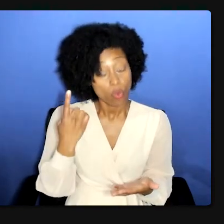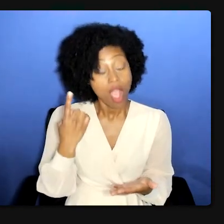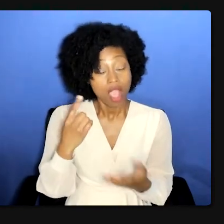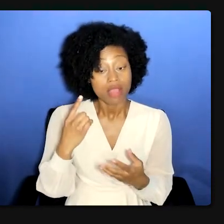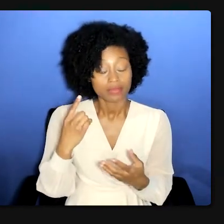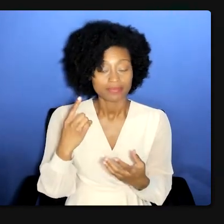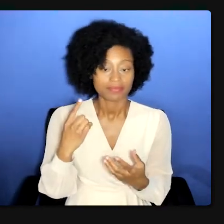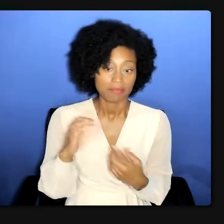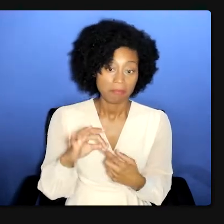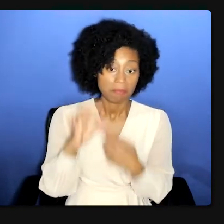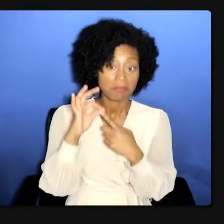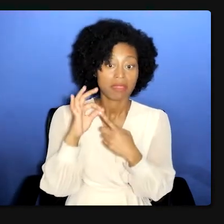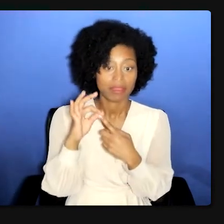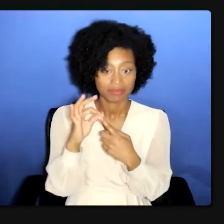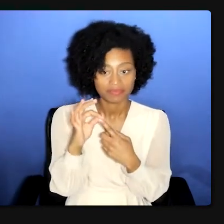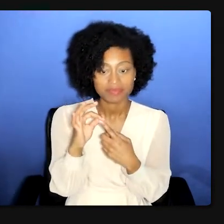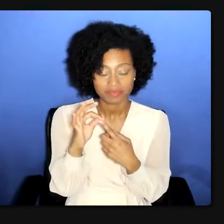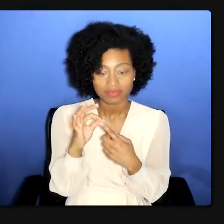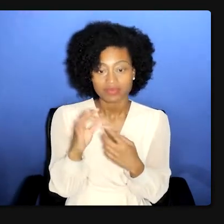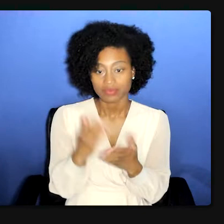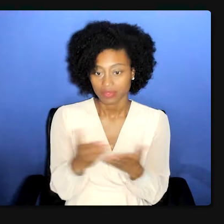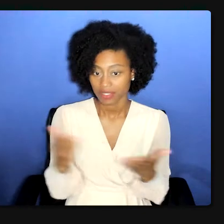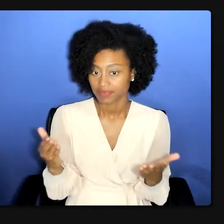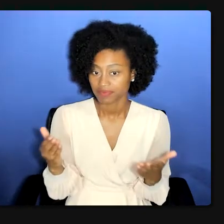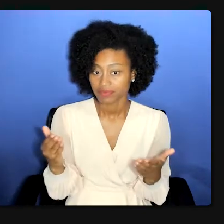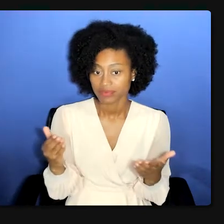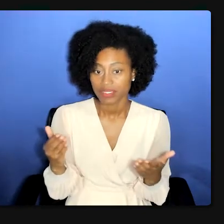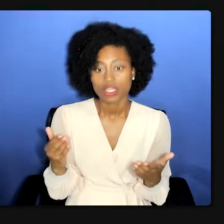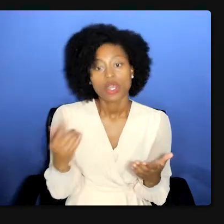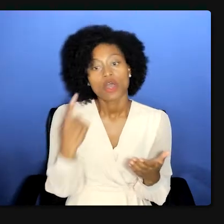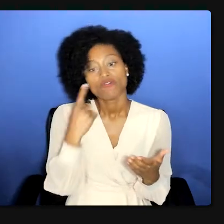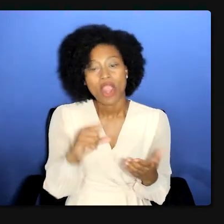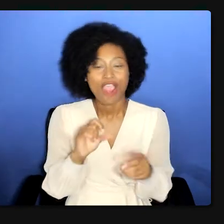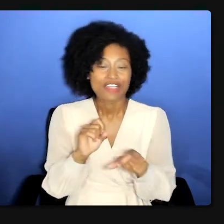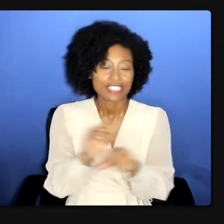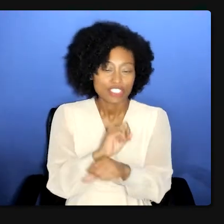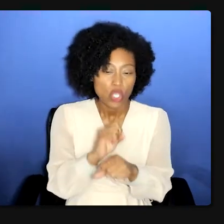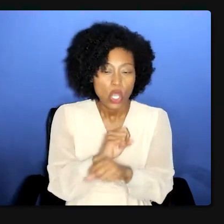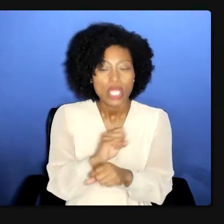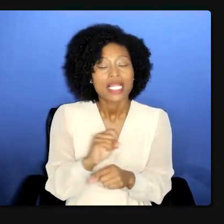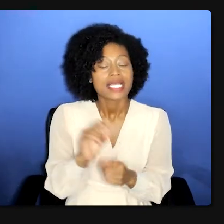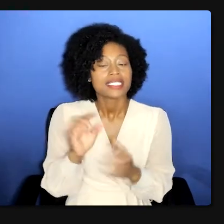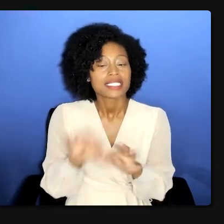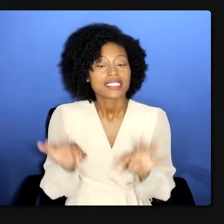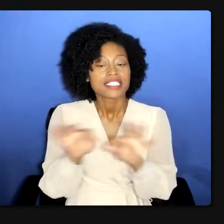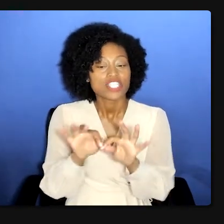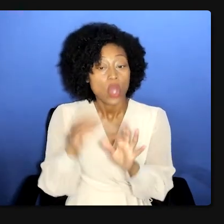There is one particular field called Statistical Significance Indicator